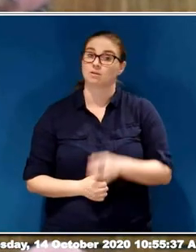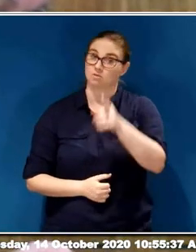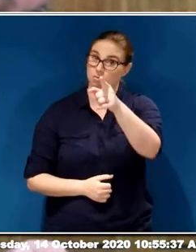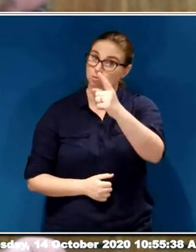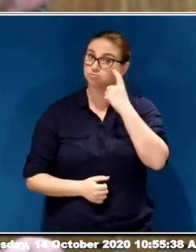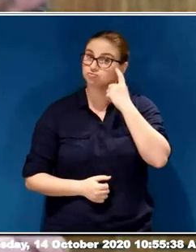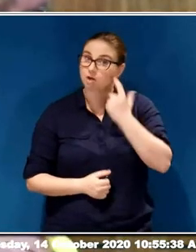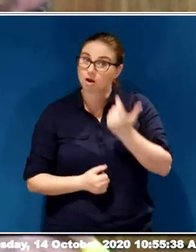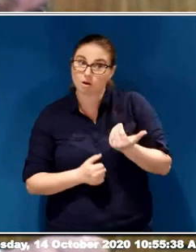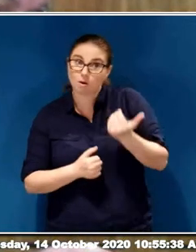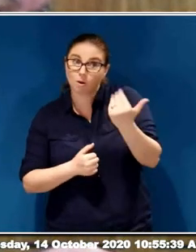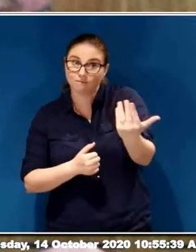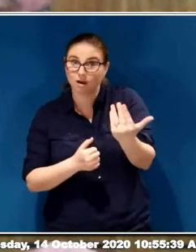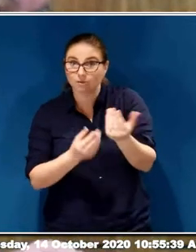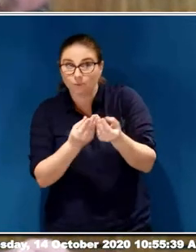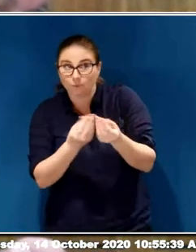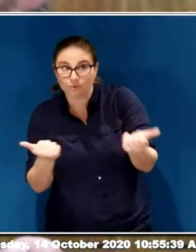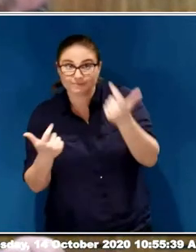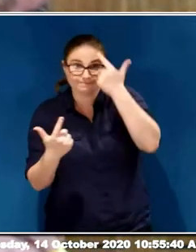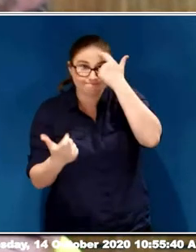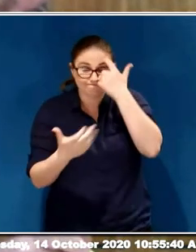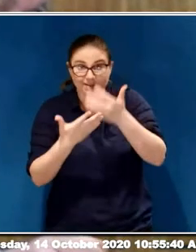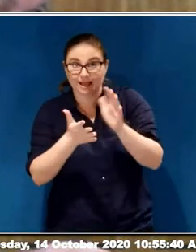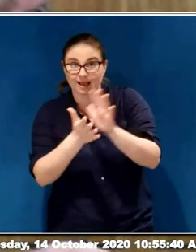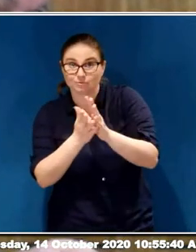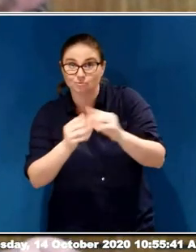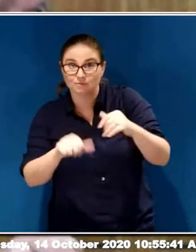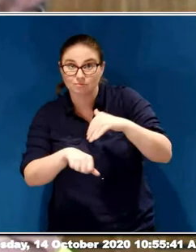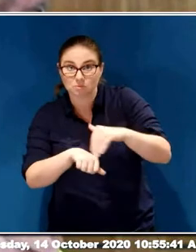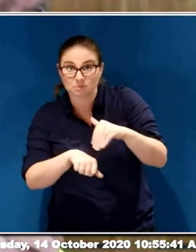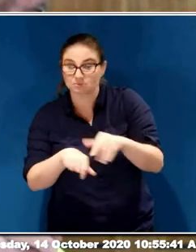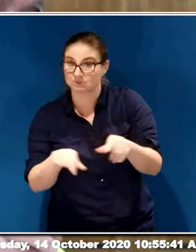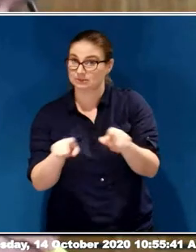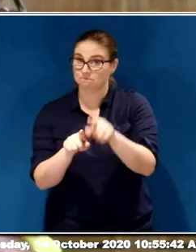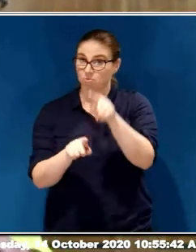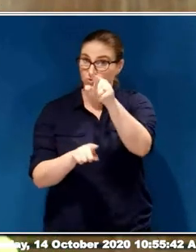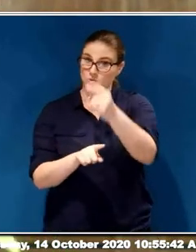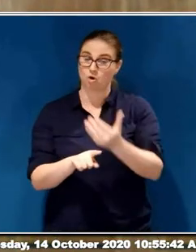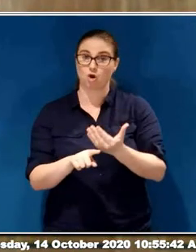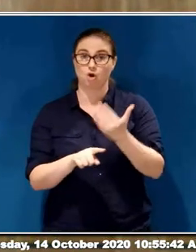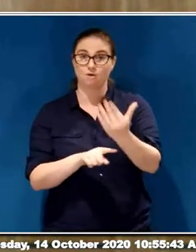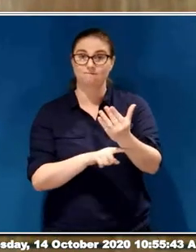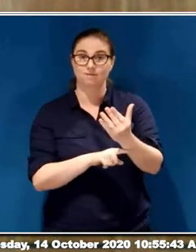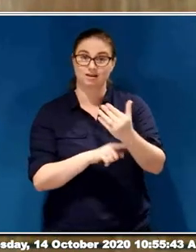some of Kobe's external support providers to assist him at school; is that right? That's correct.